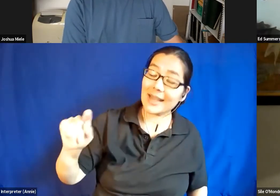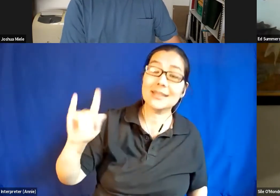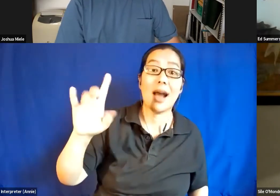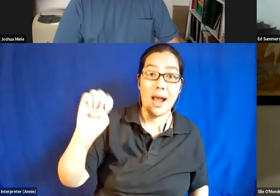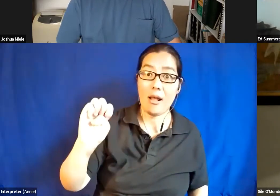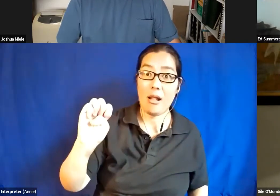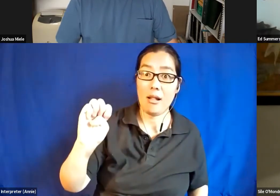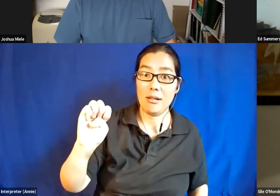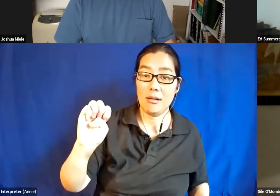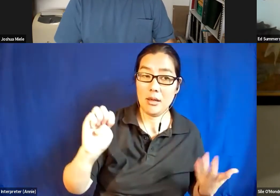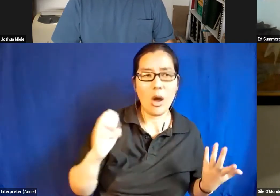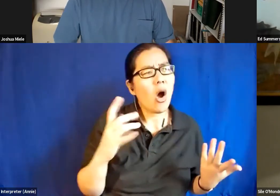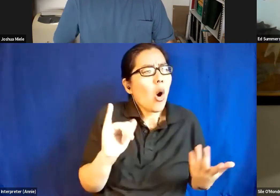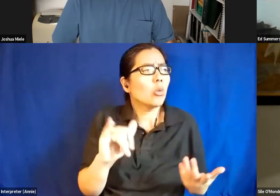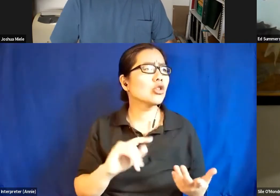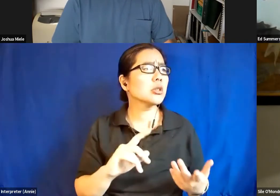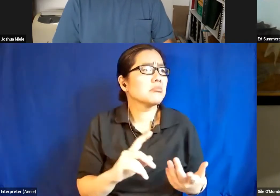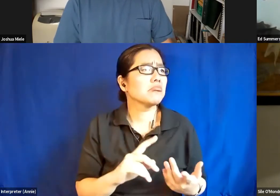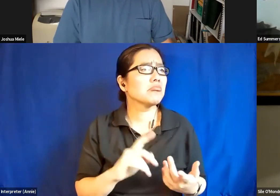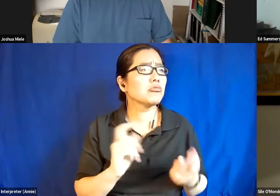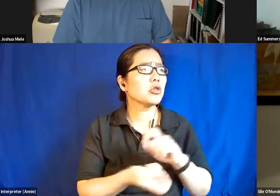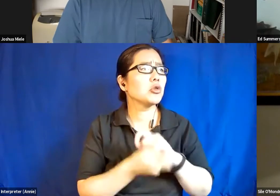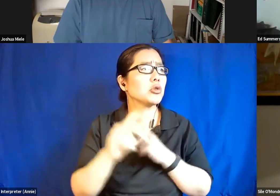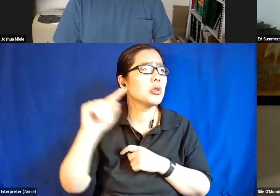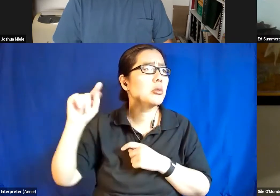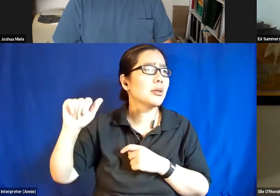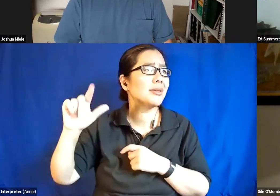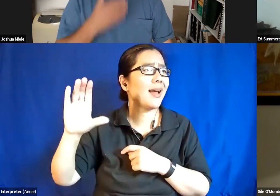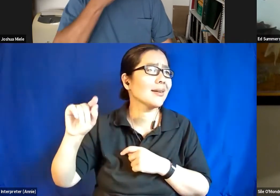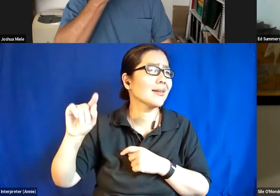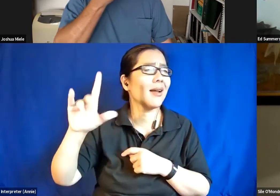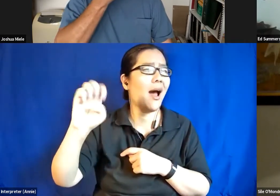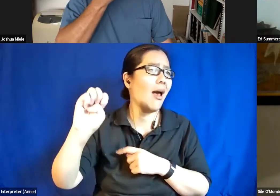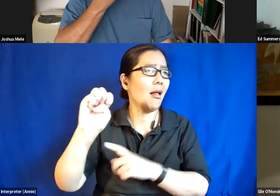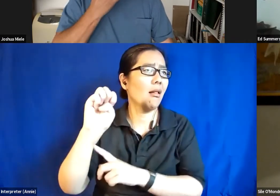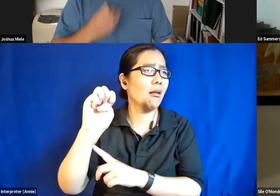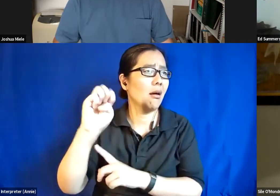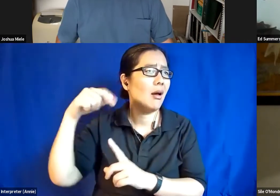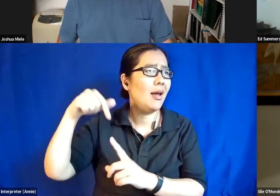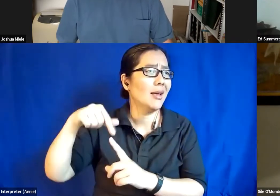version of the picture. I know a number of people on the panel including Josh have looked at this